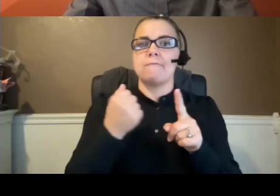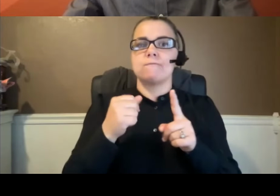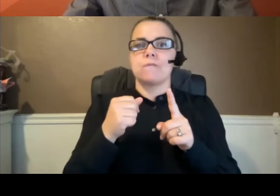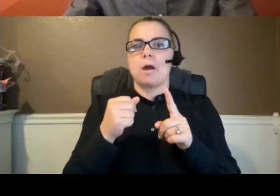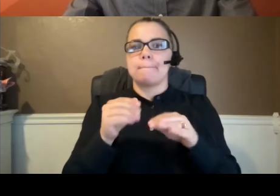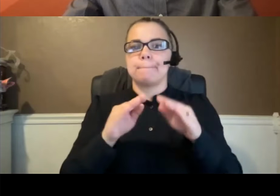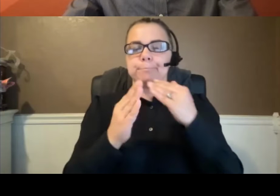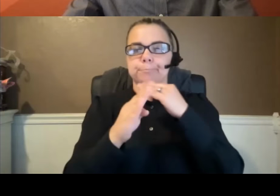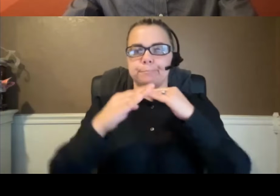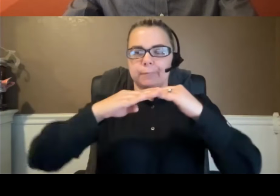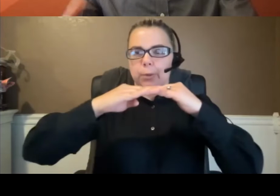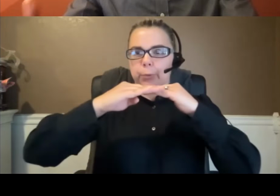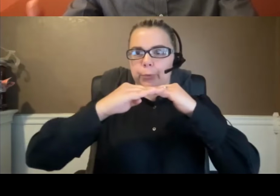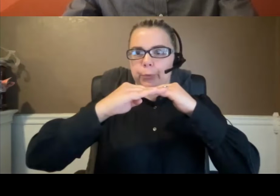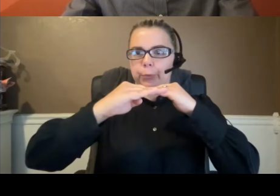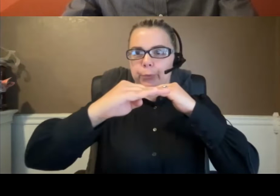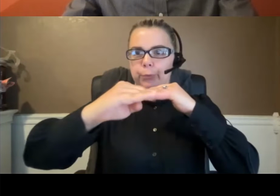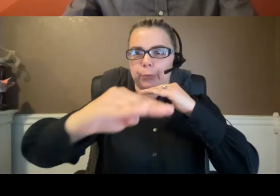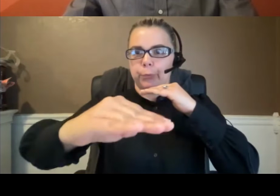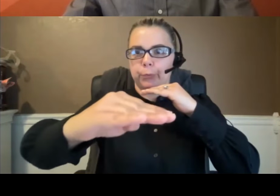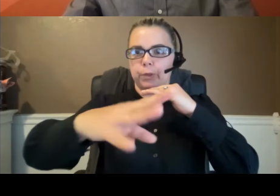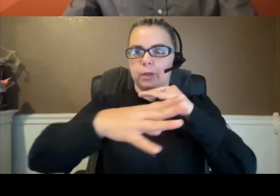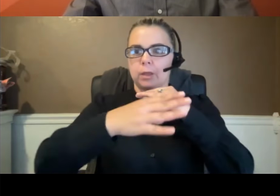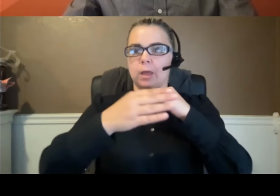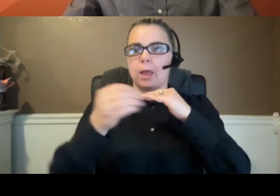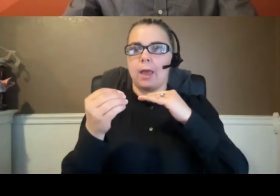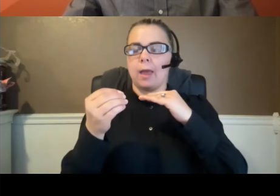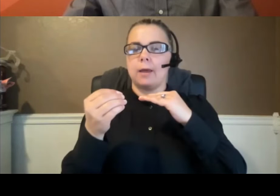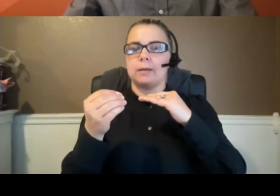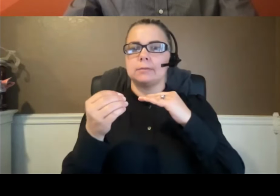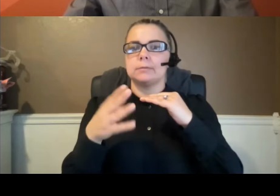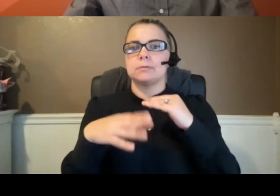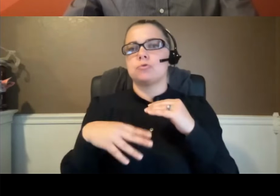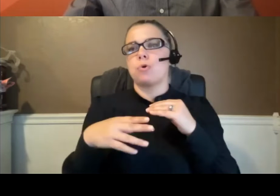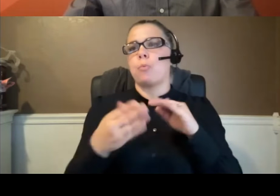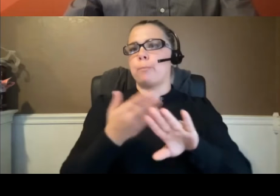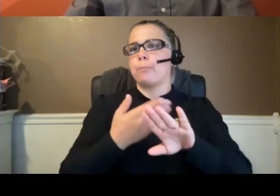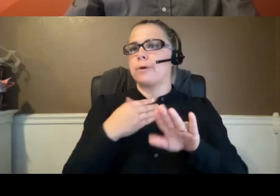people would be seeing and the opening example I gave you was lithophanes which is an example